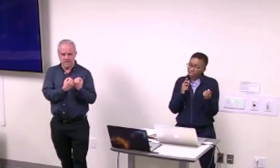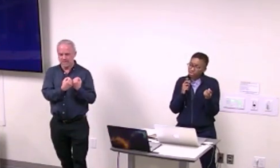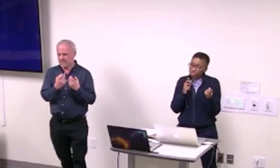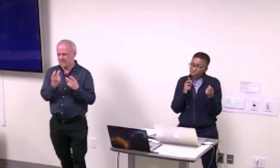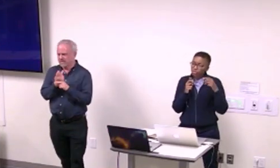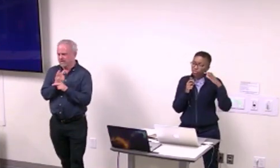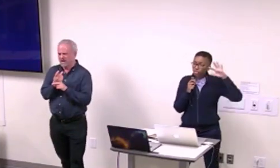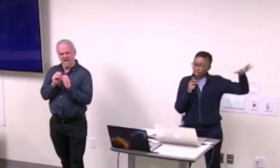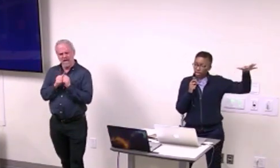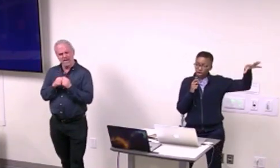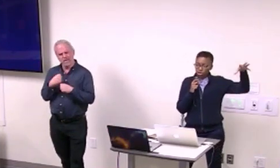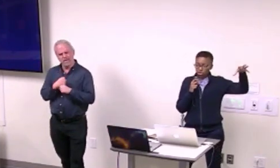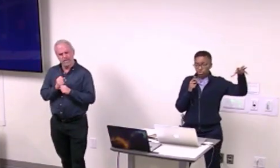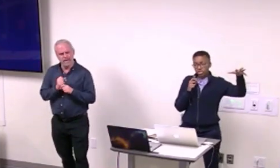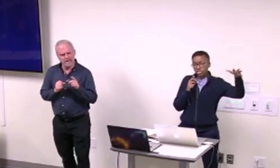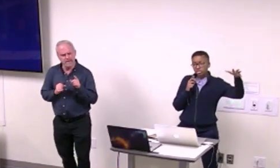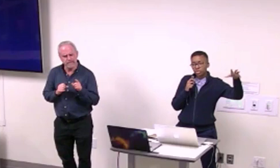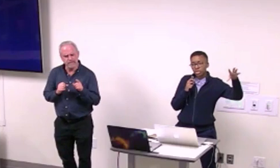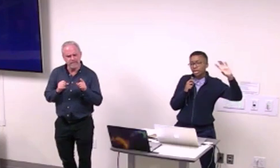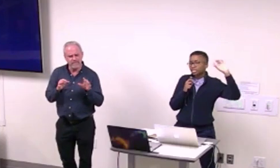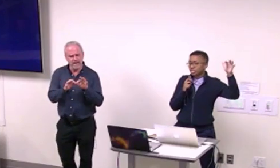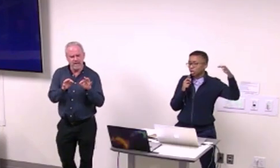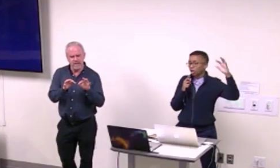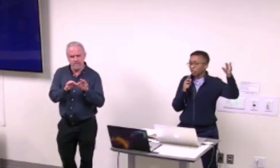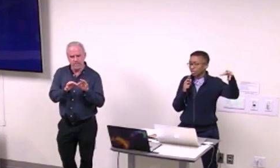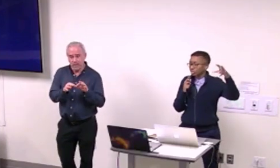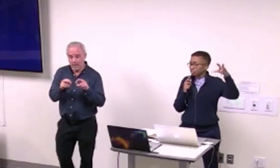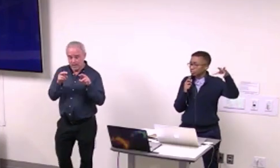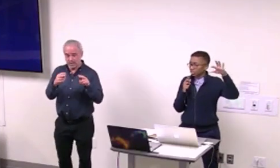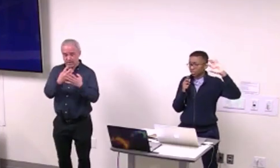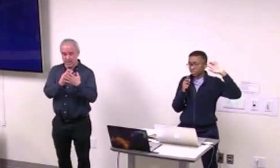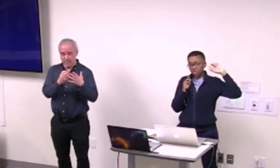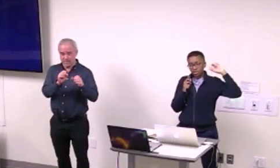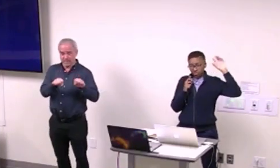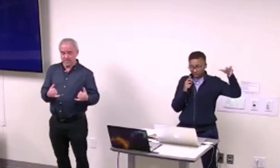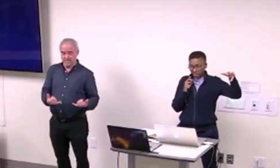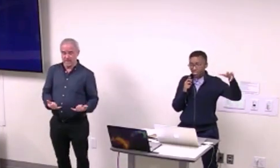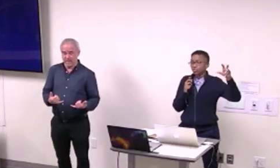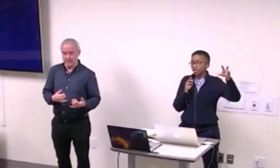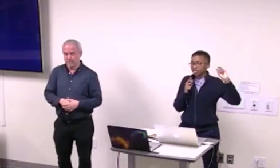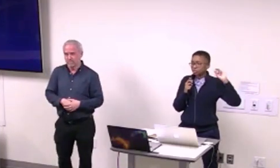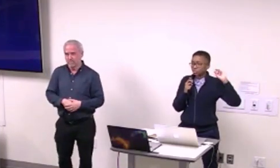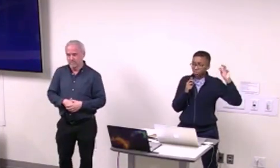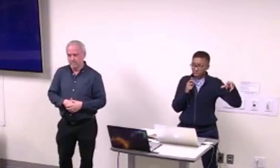So if you look at our carceral system and see all the ways in which it finds ways to make money off